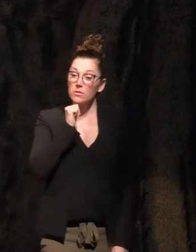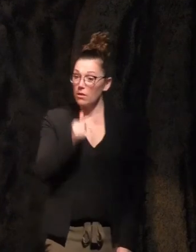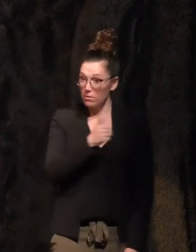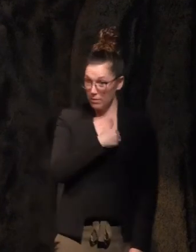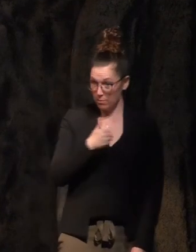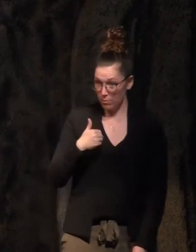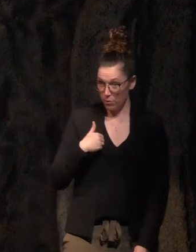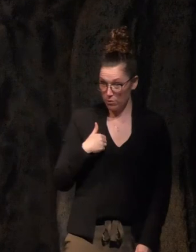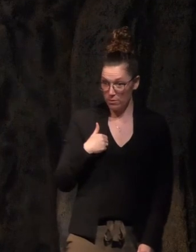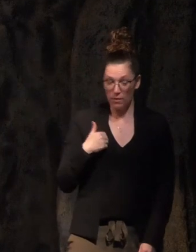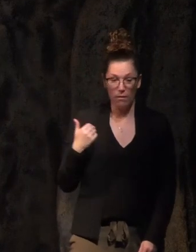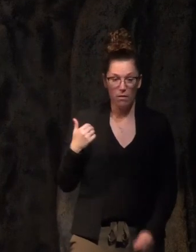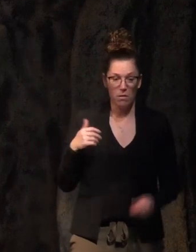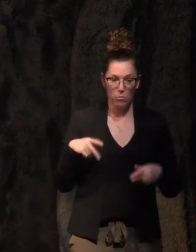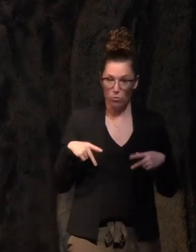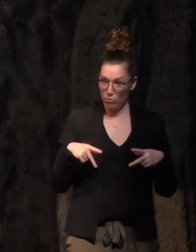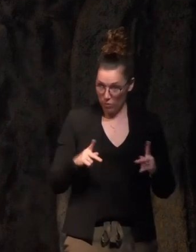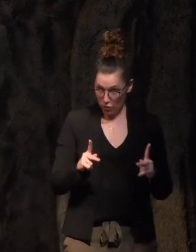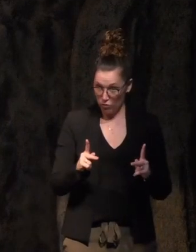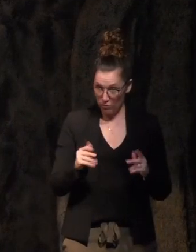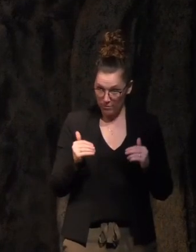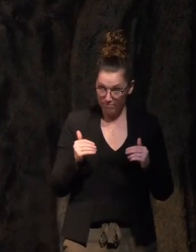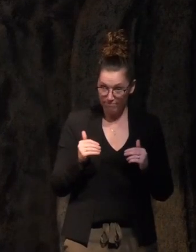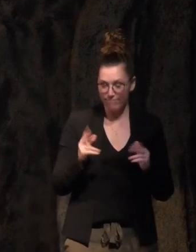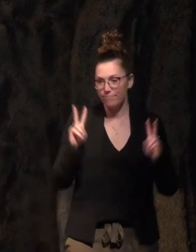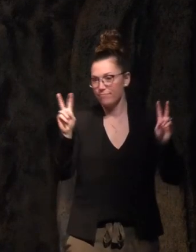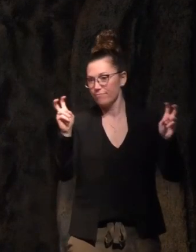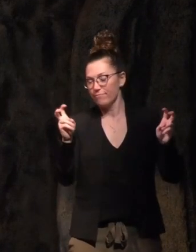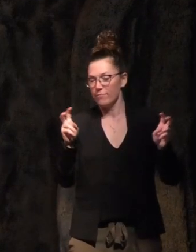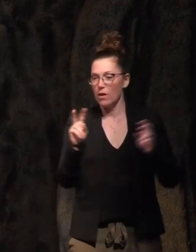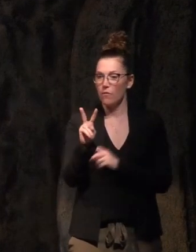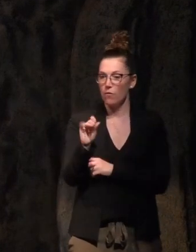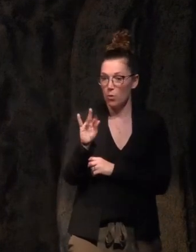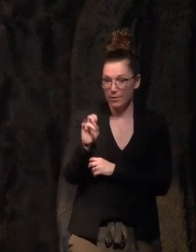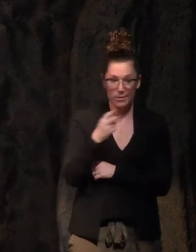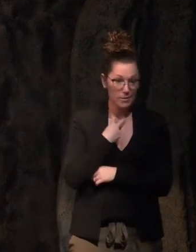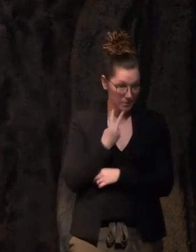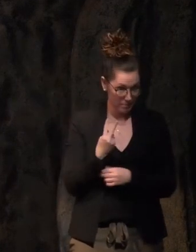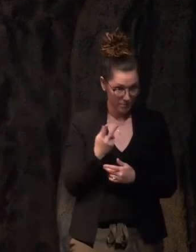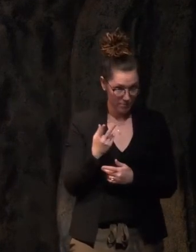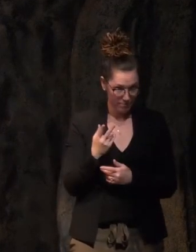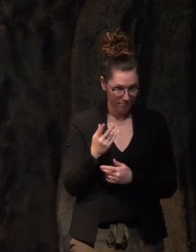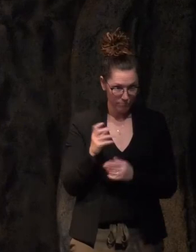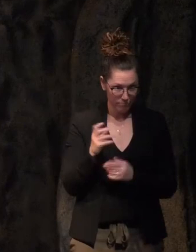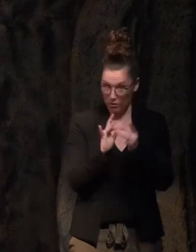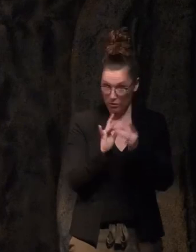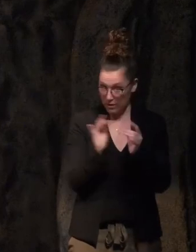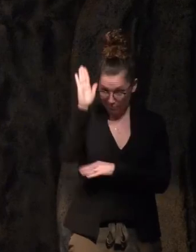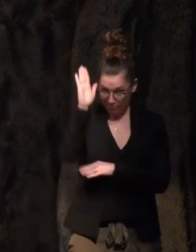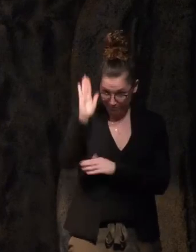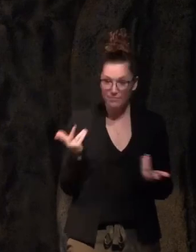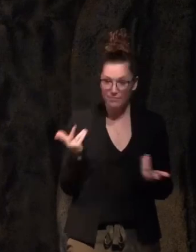to that process but please feel free to stay, and we'll be back with you in a few minutes.